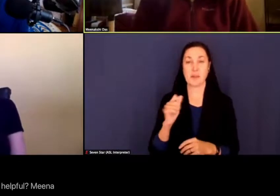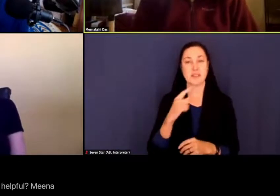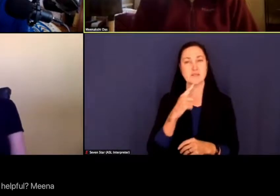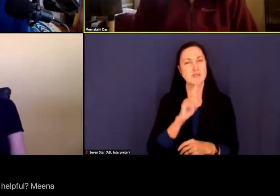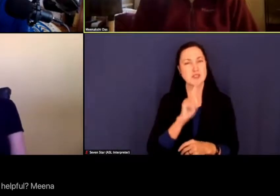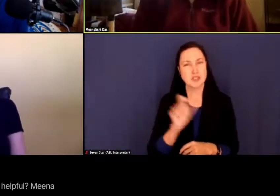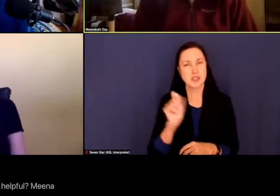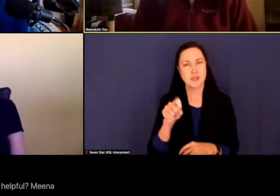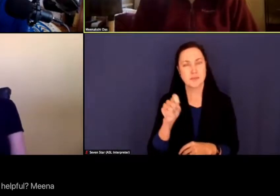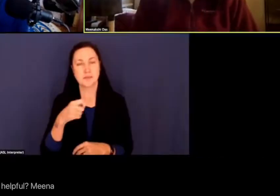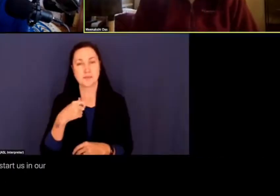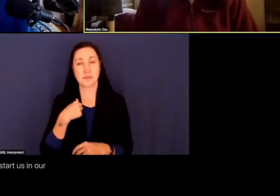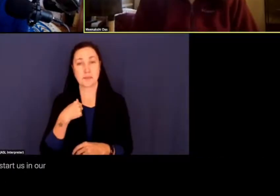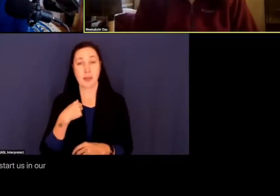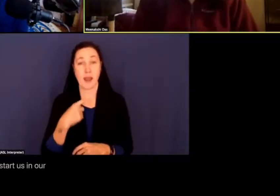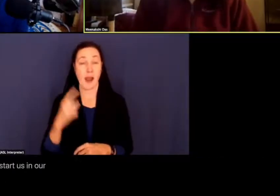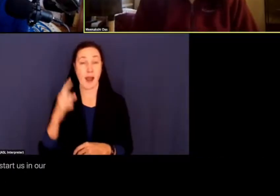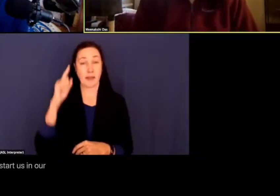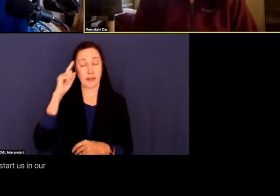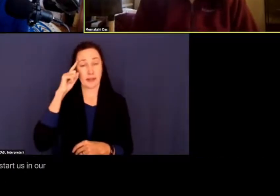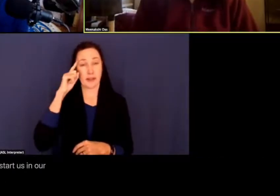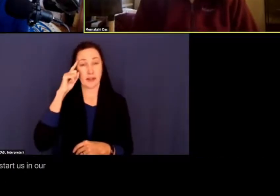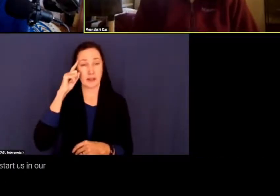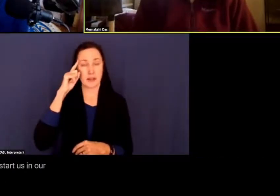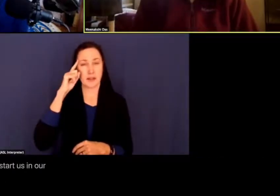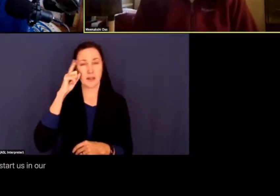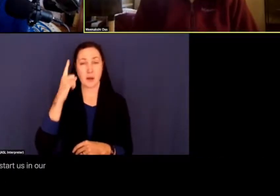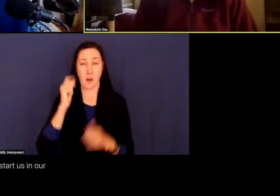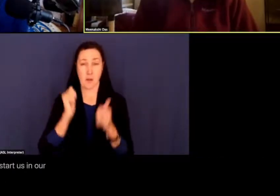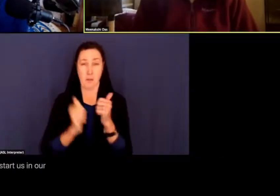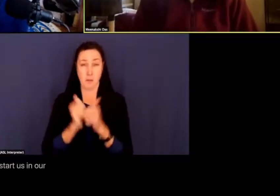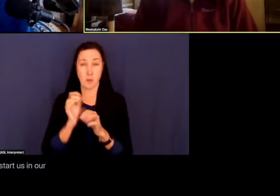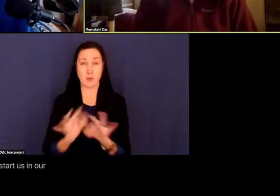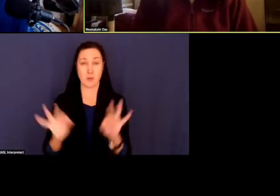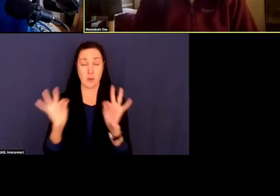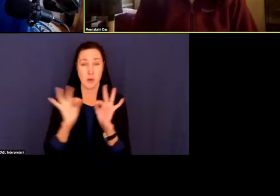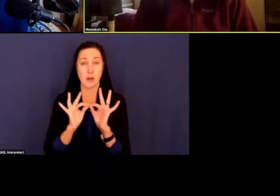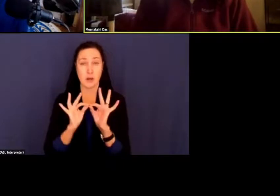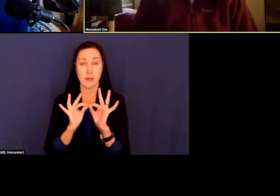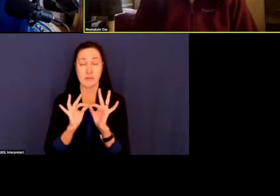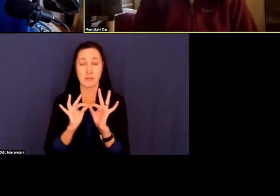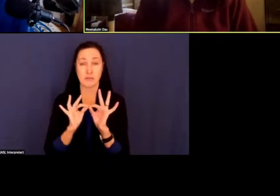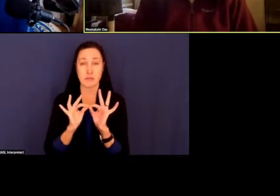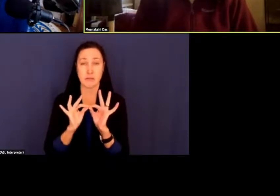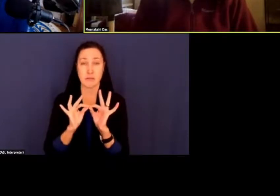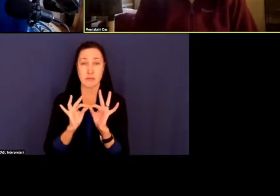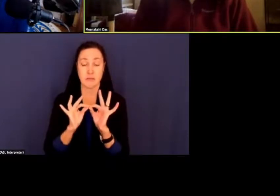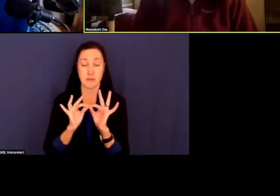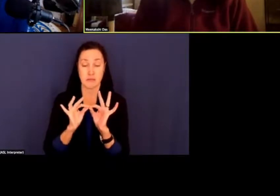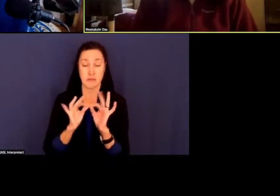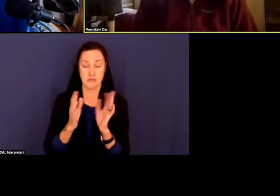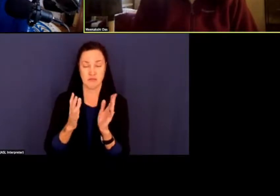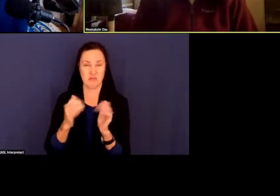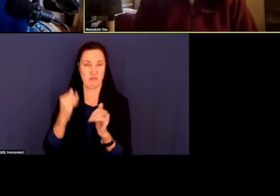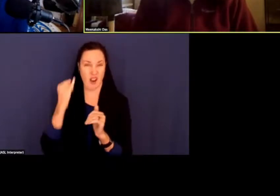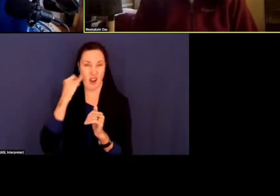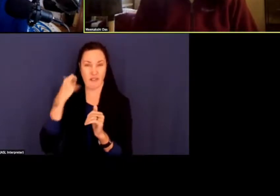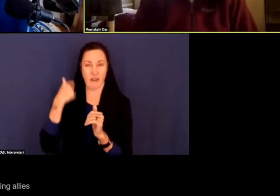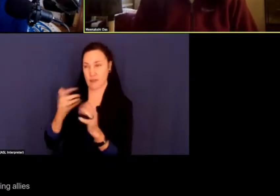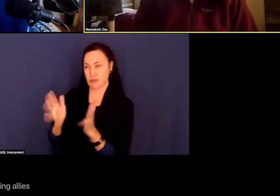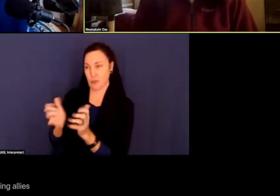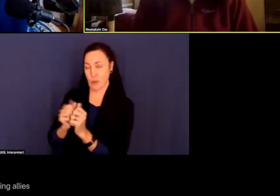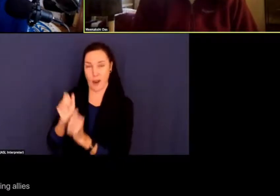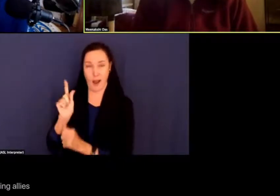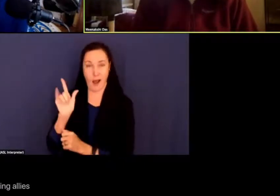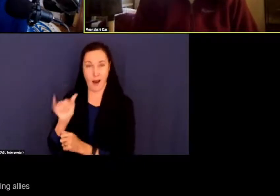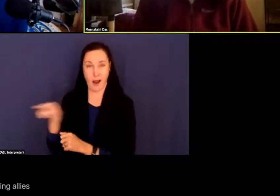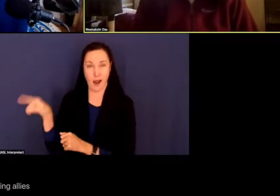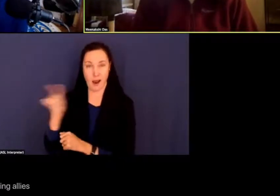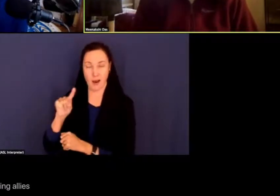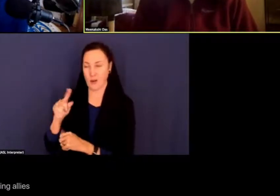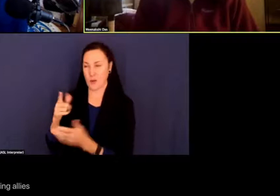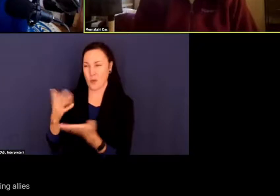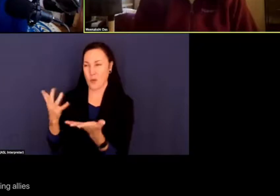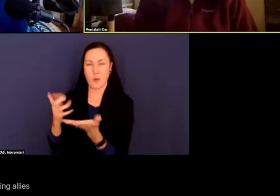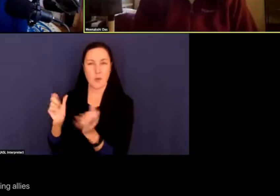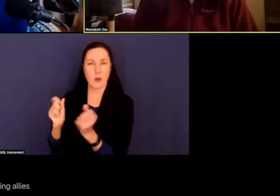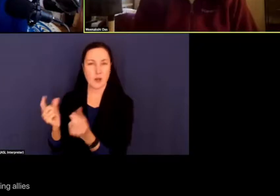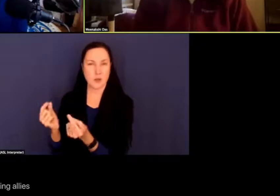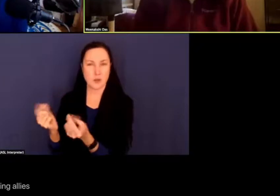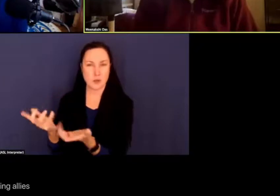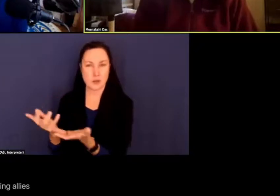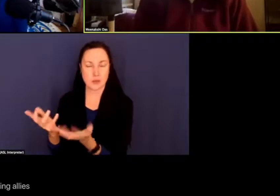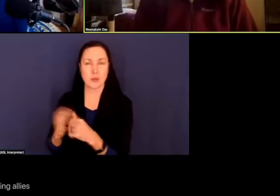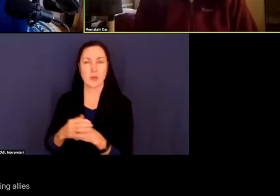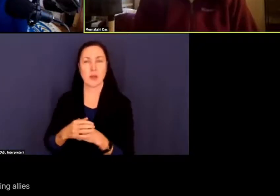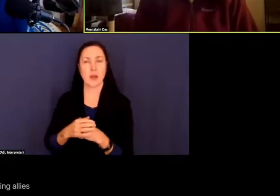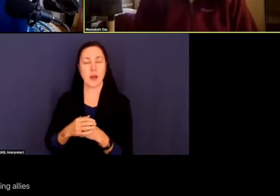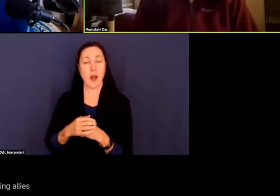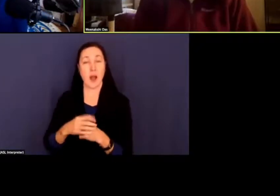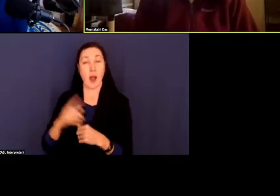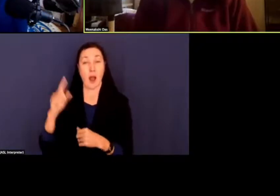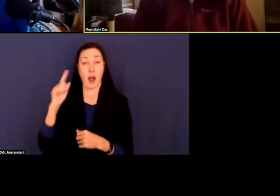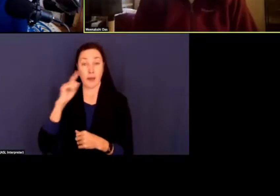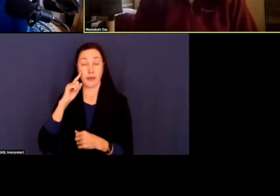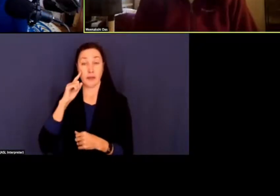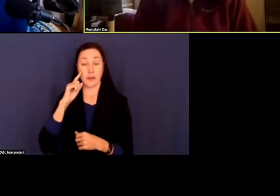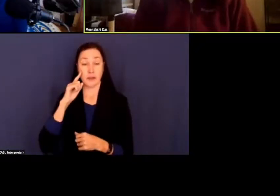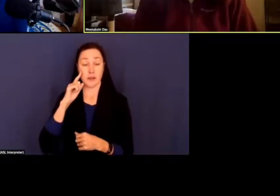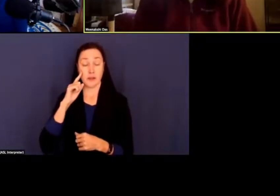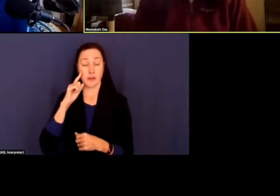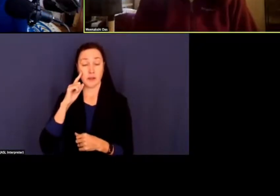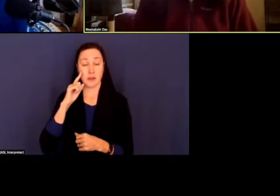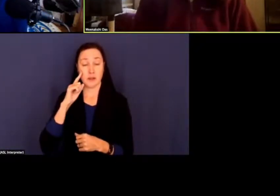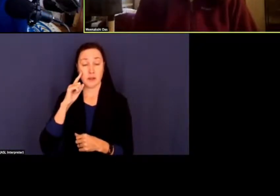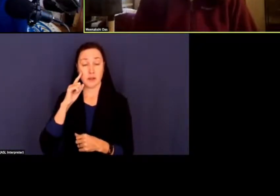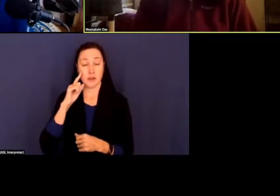the most important thing allies can do is to give us a